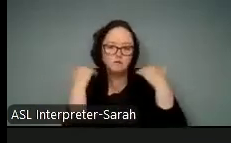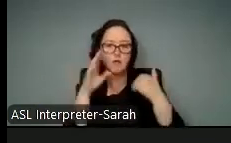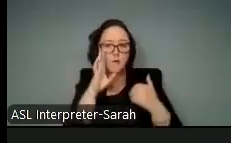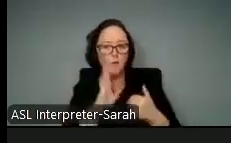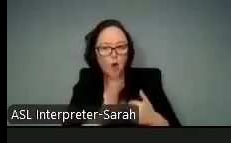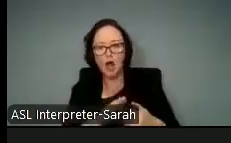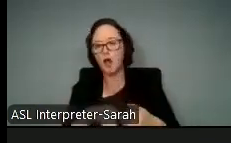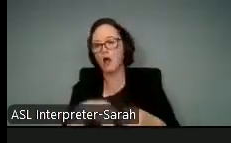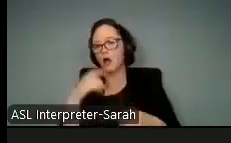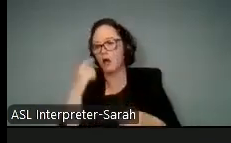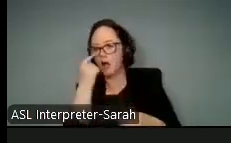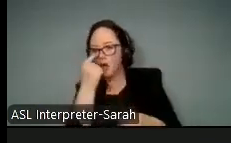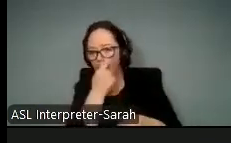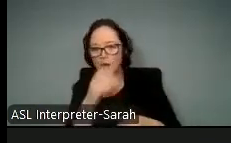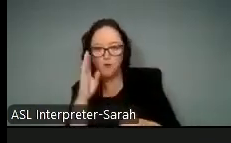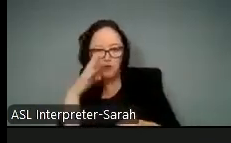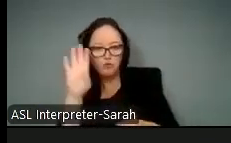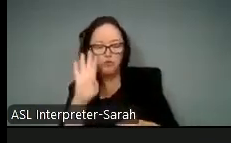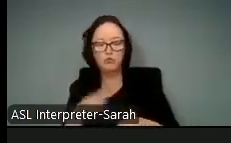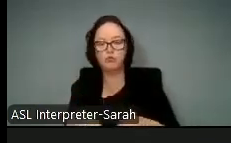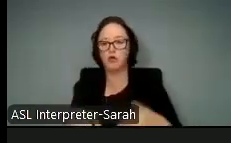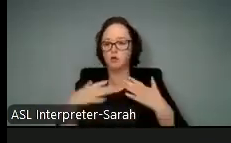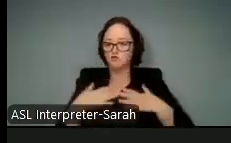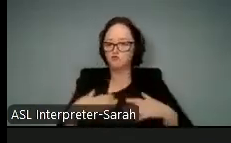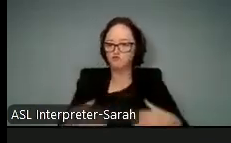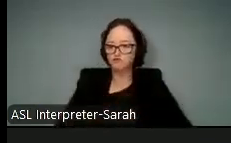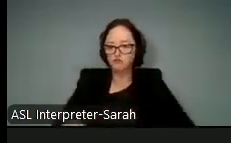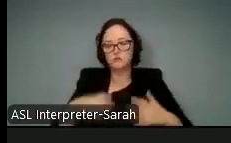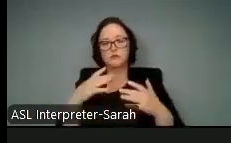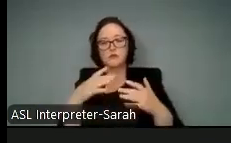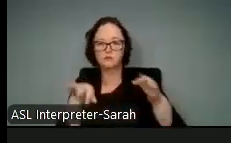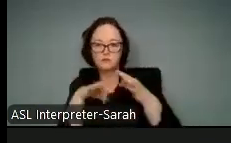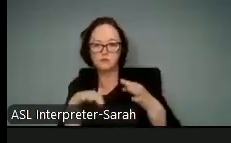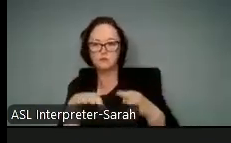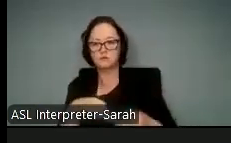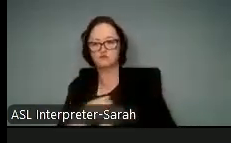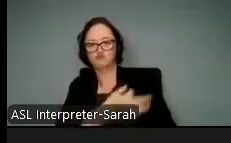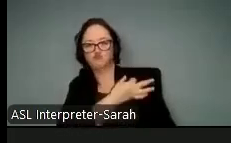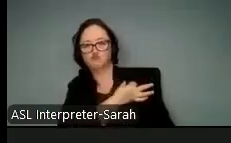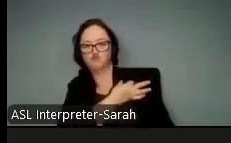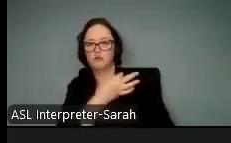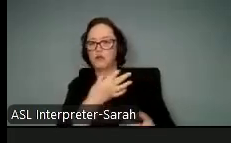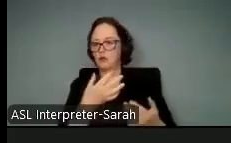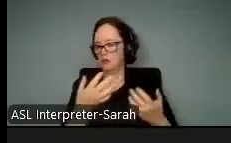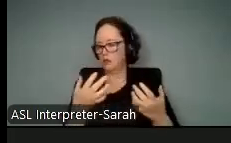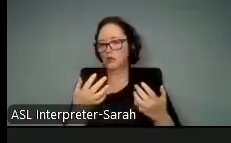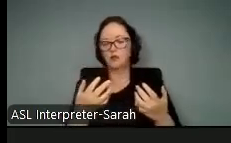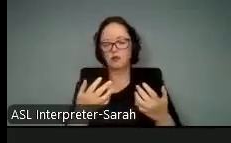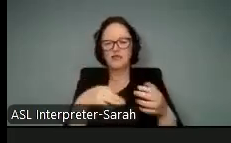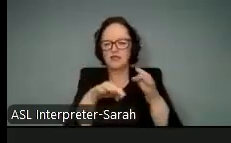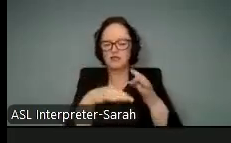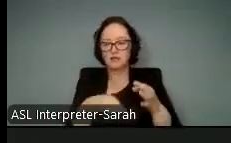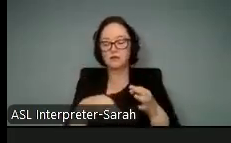they're smiling into the camera, stuff like that, something if I need to tell somebody what they look like when I get in the office because I have an appointment